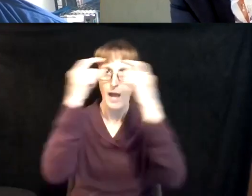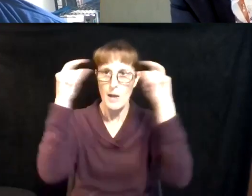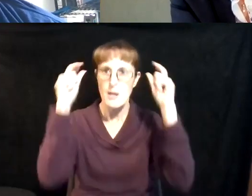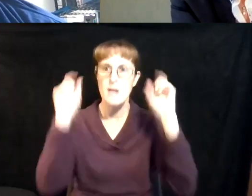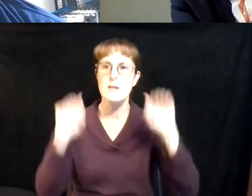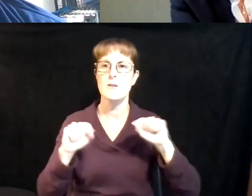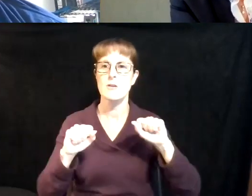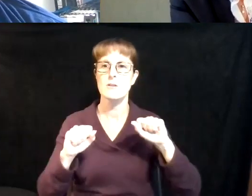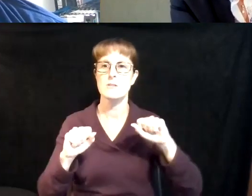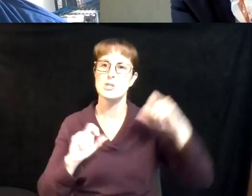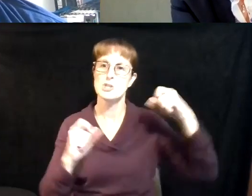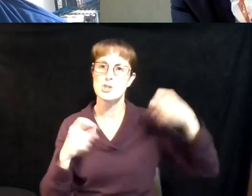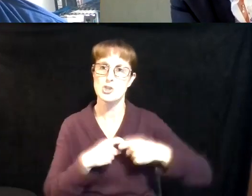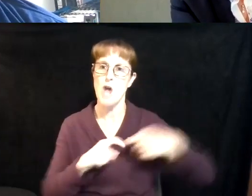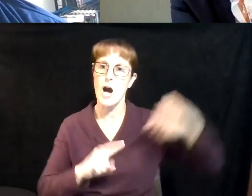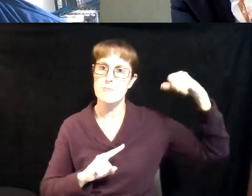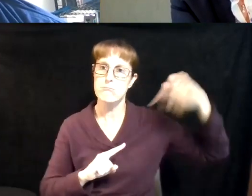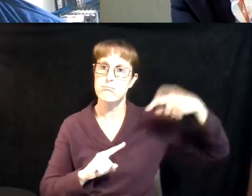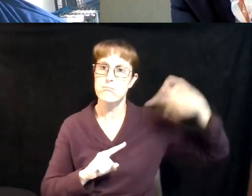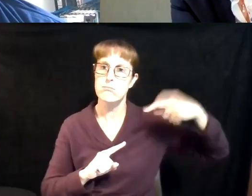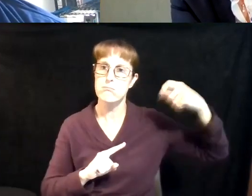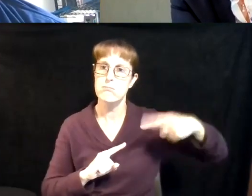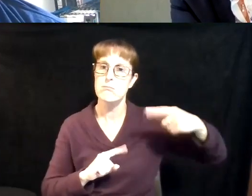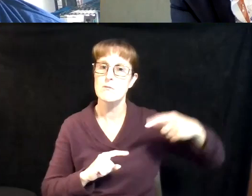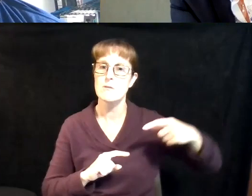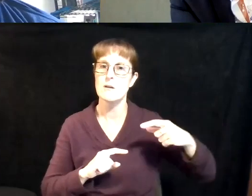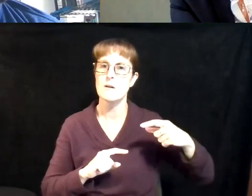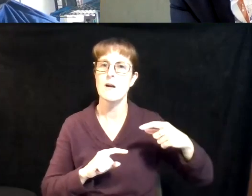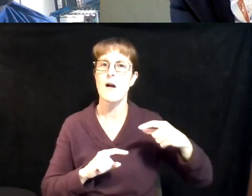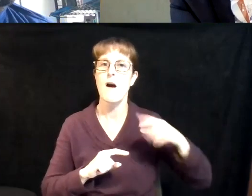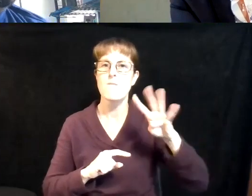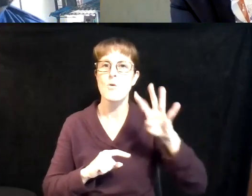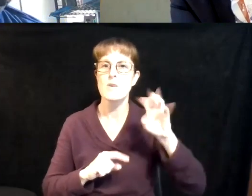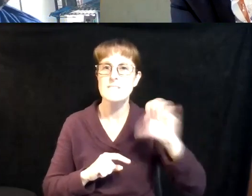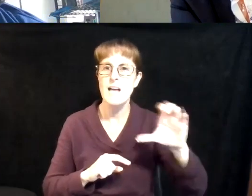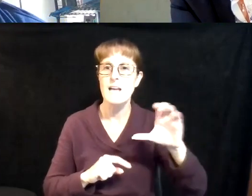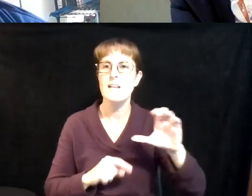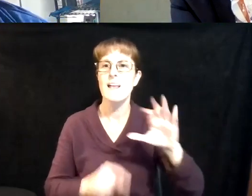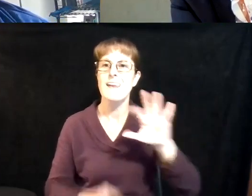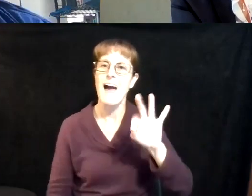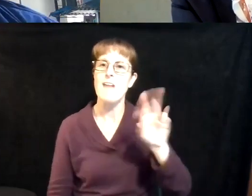shock in 0.5 second, 9 volt bursts and be programmed both to respond